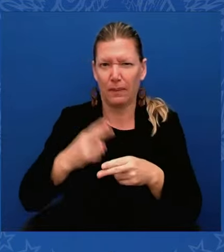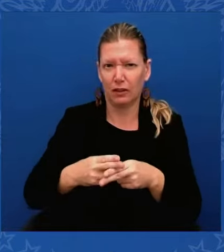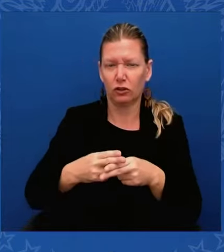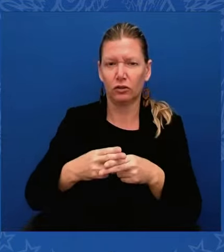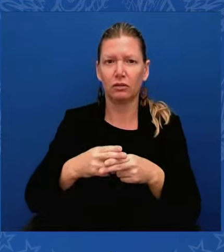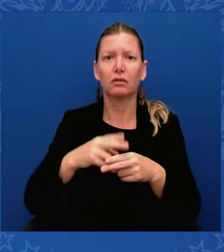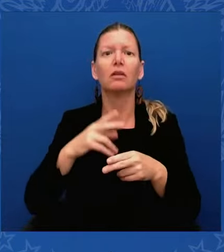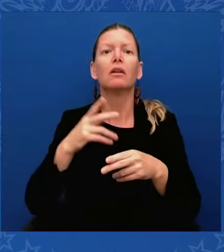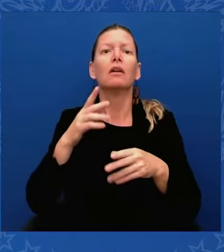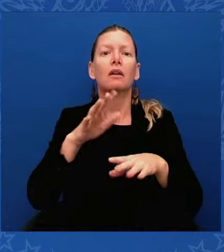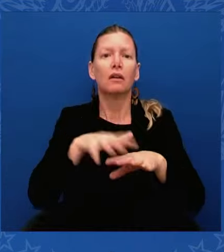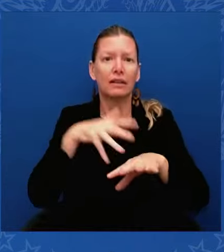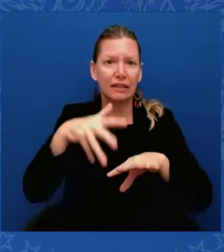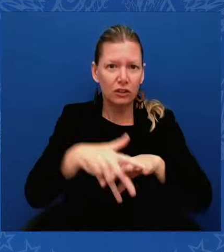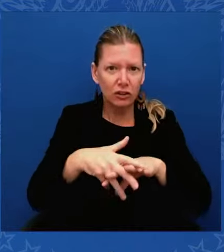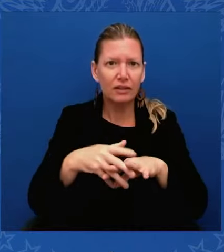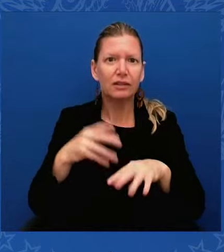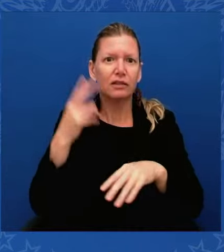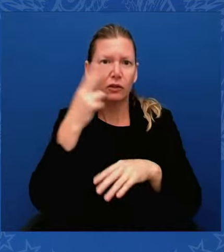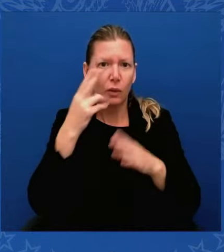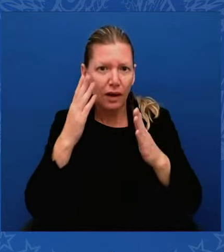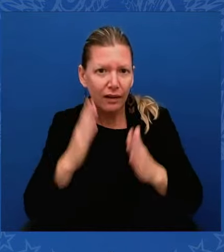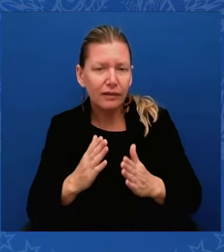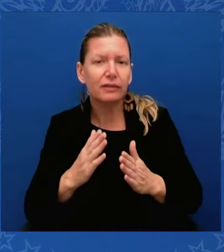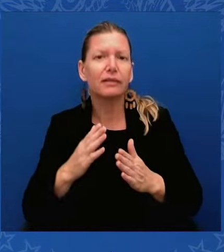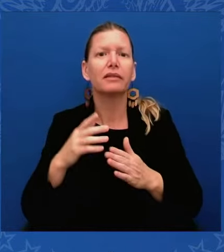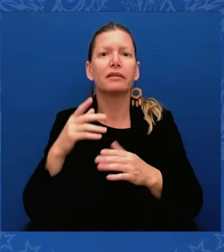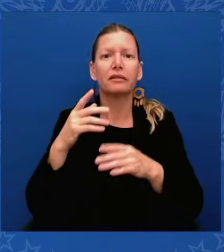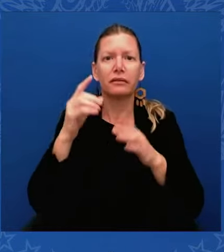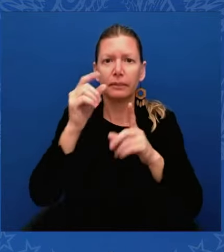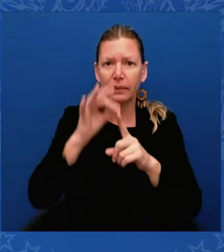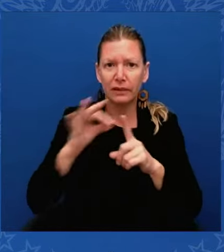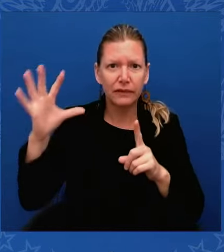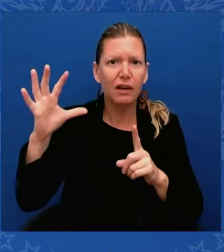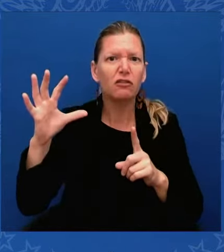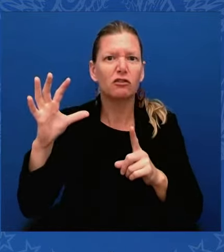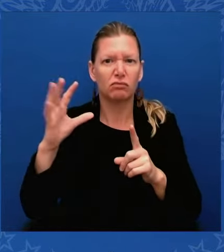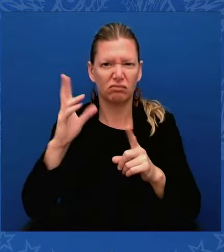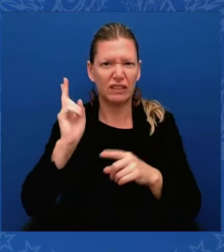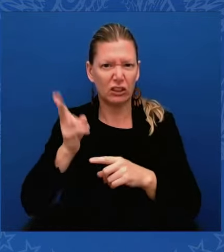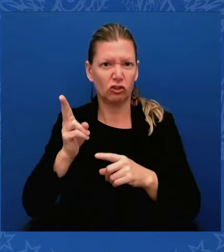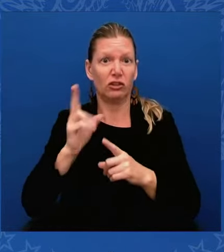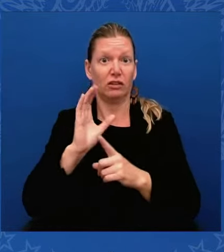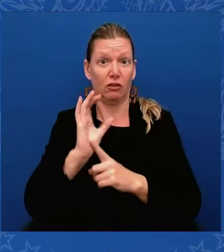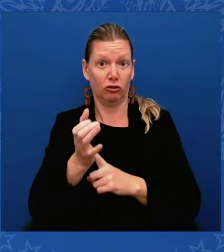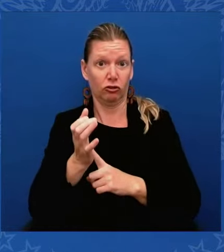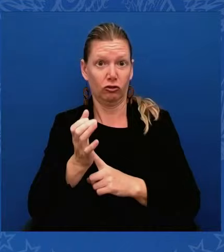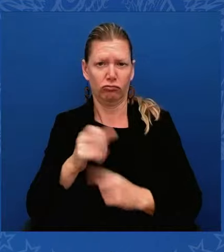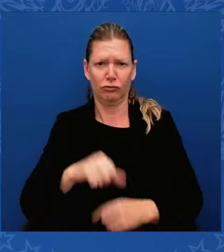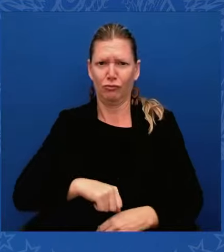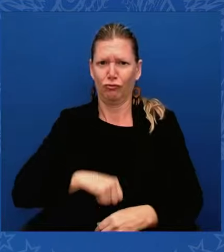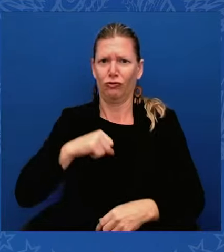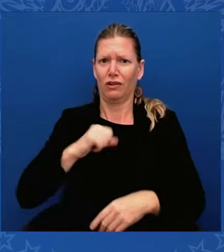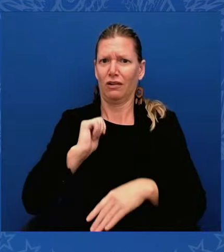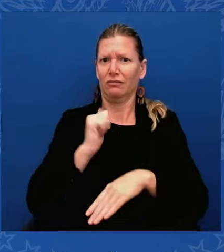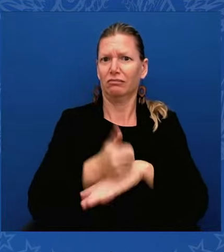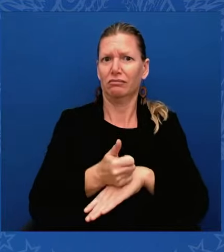why we are a great nation. It matters. But Trump and his friends want to -- they want to erase history, not make history.